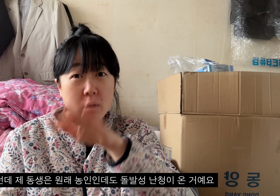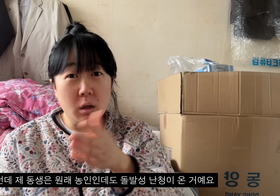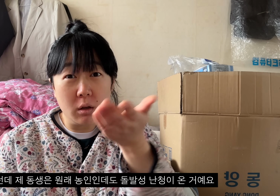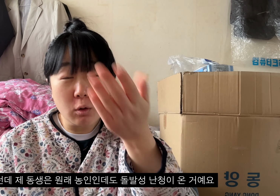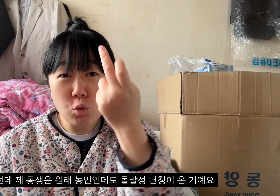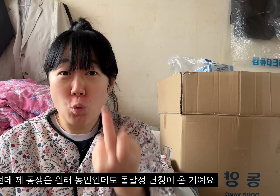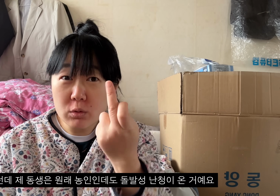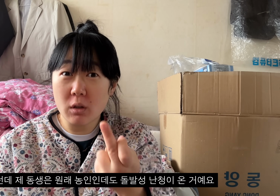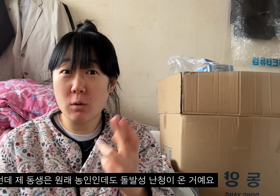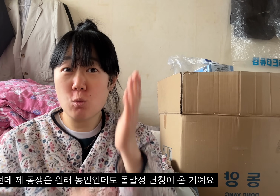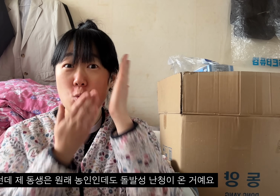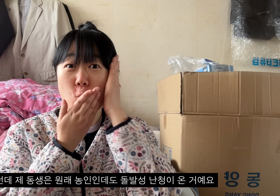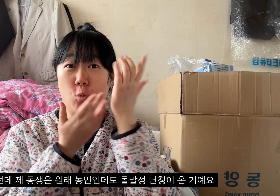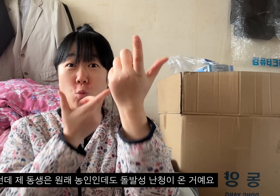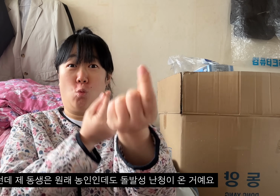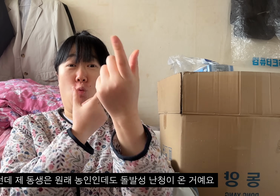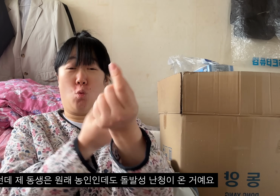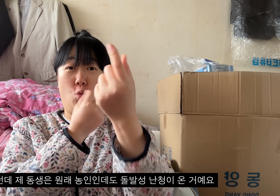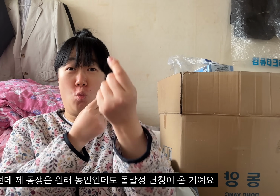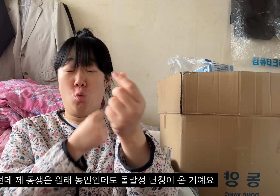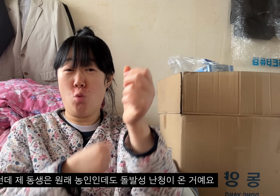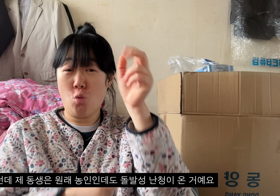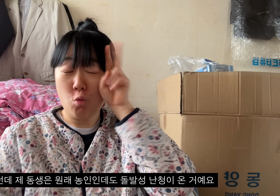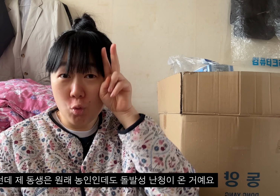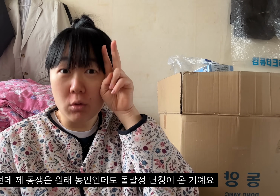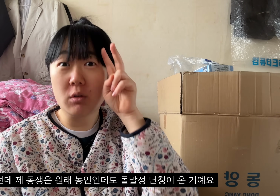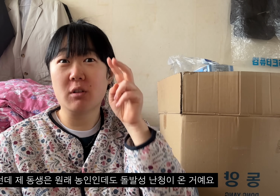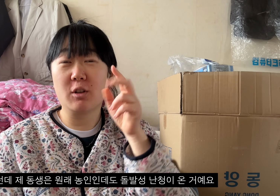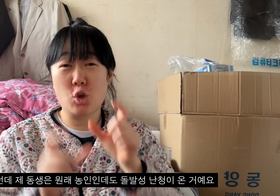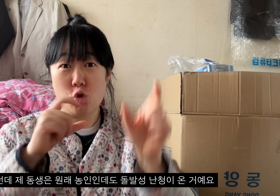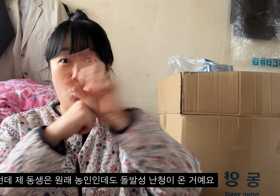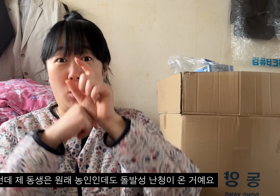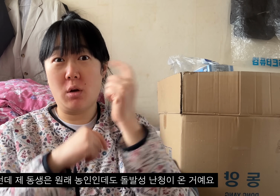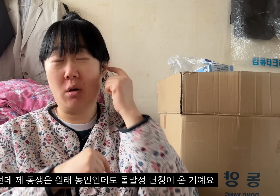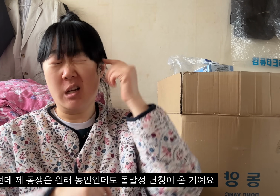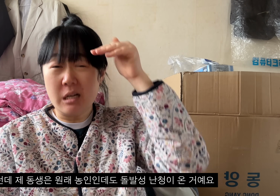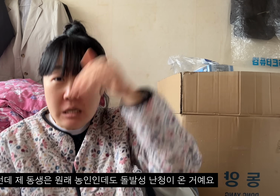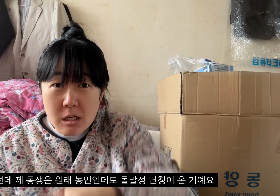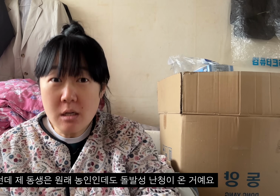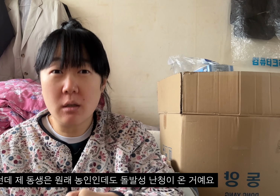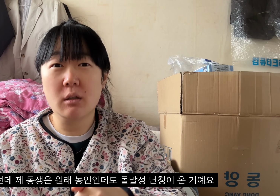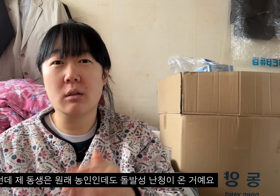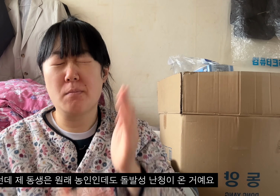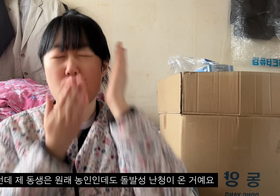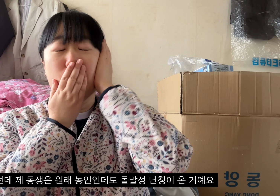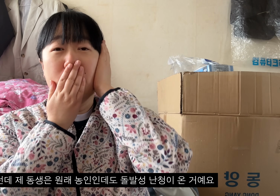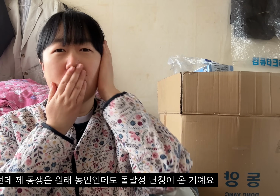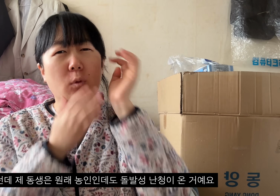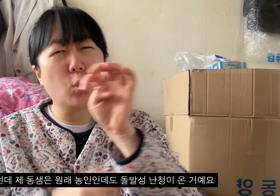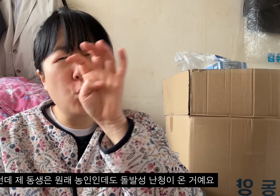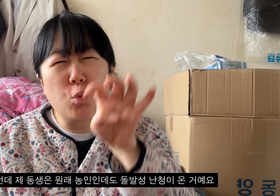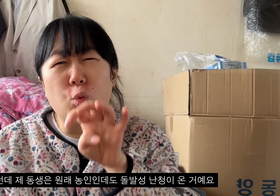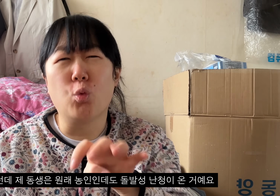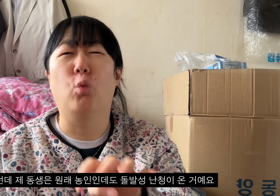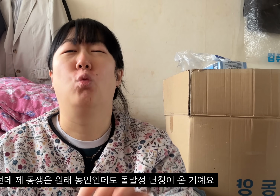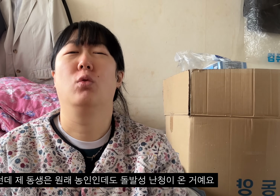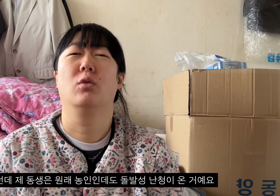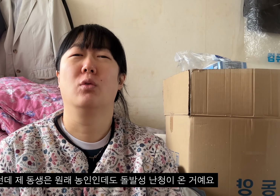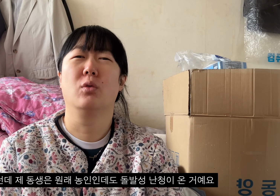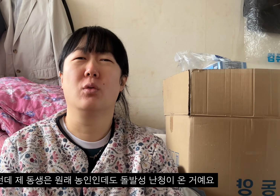But my brother was already deaf, yet sudden hearing loss still came. That’s very unusual.